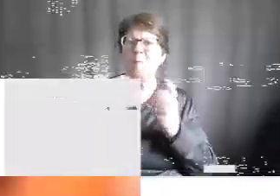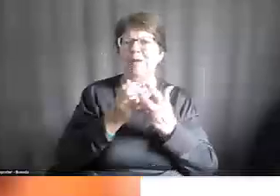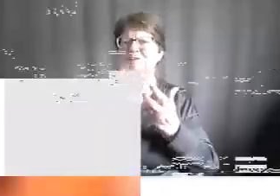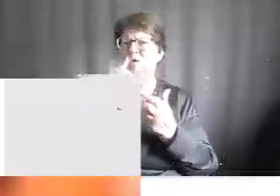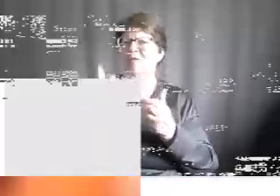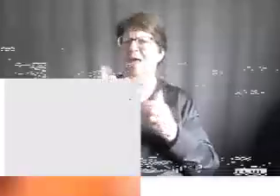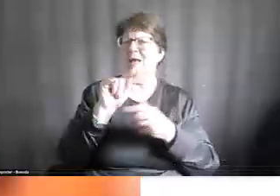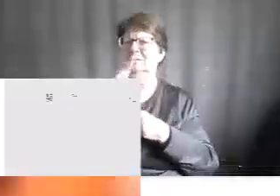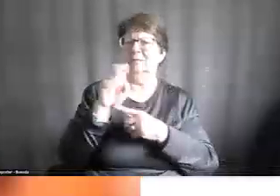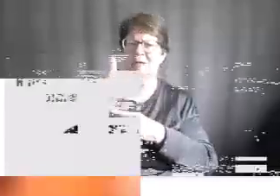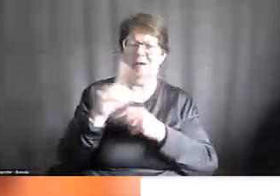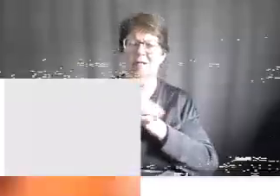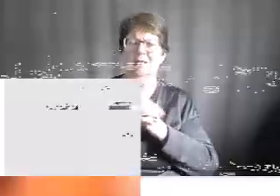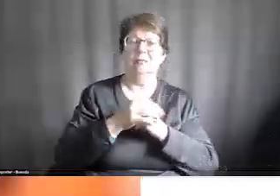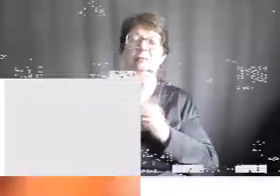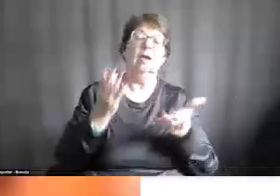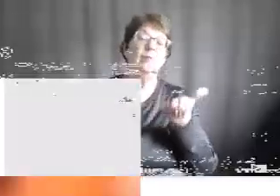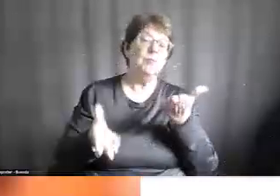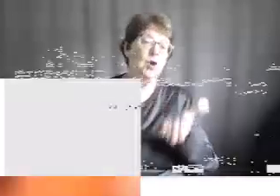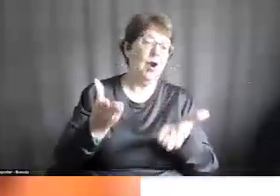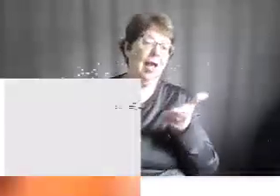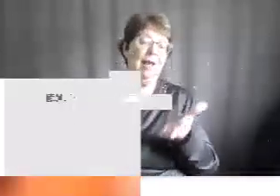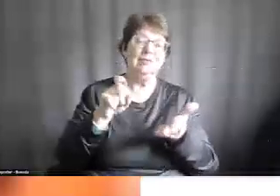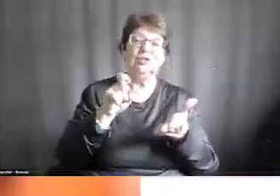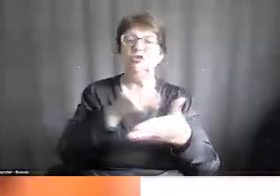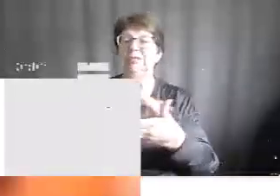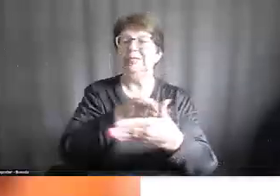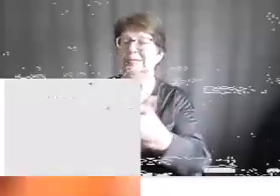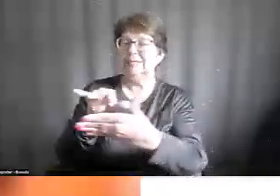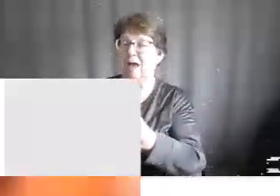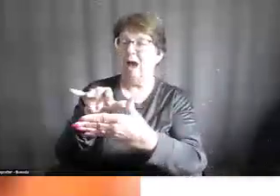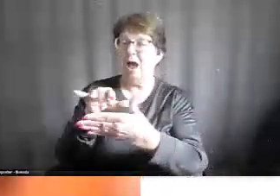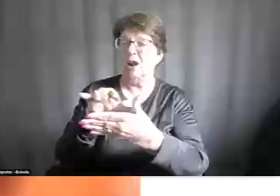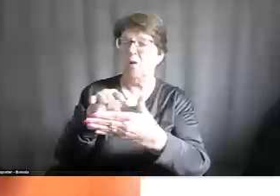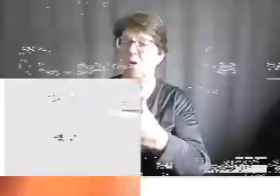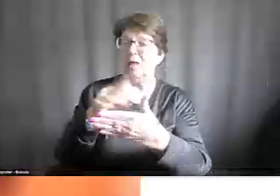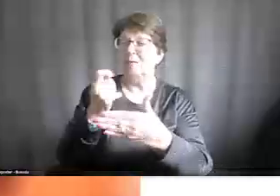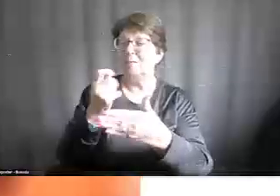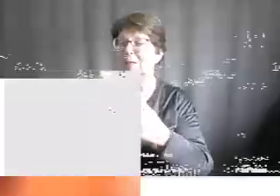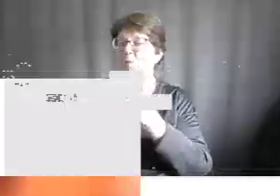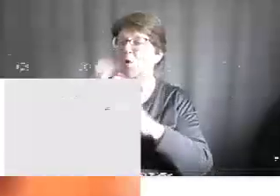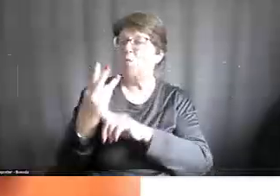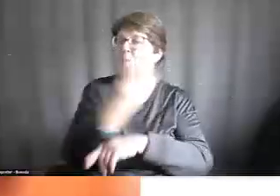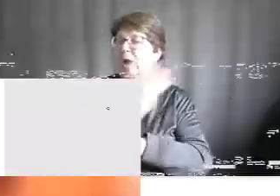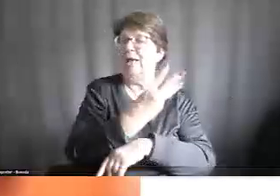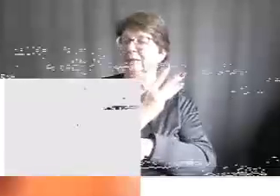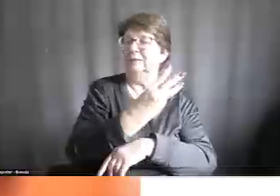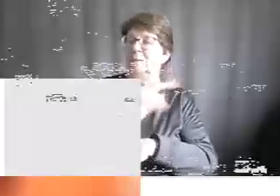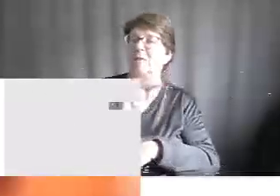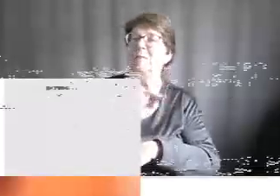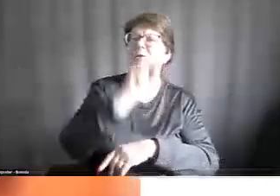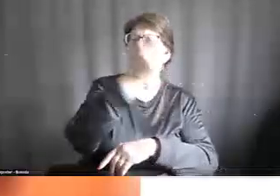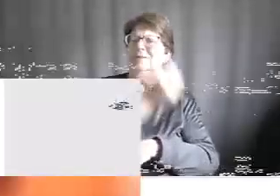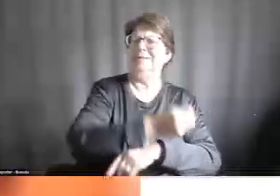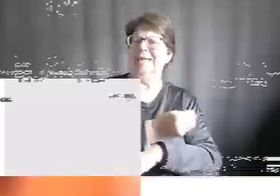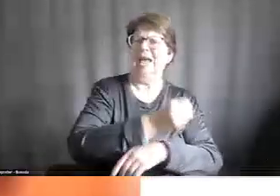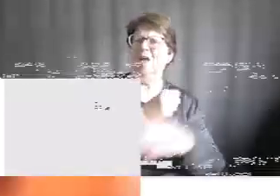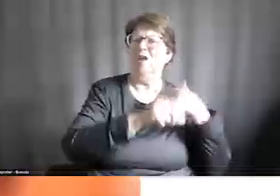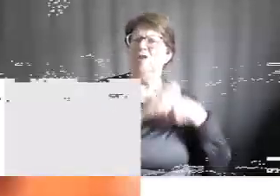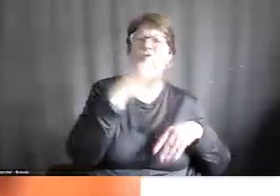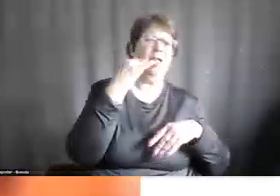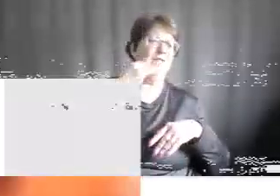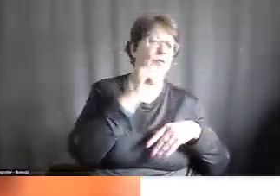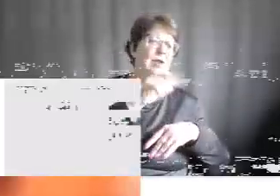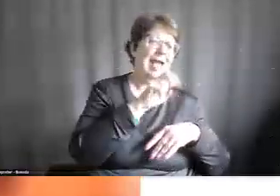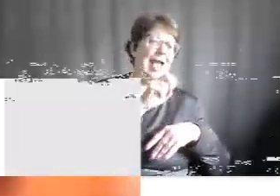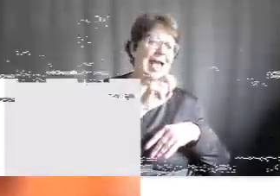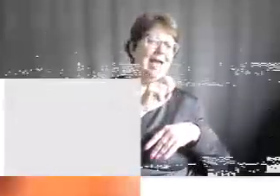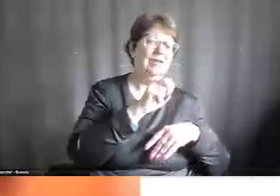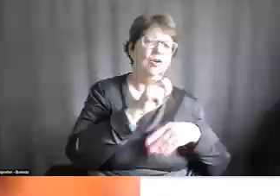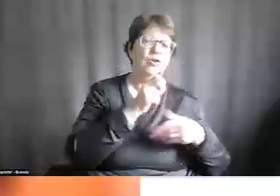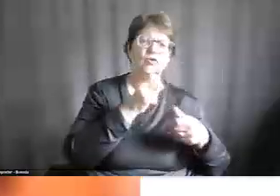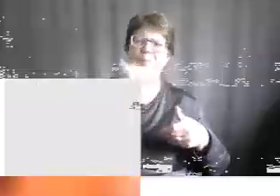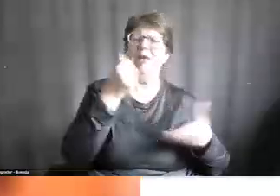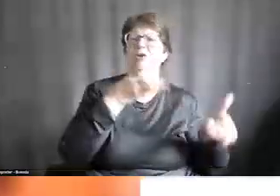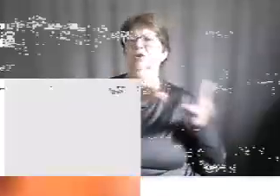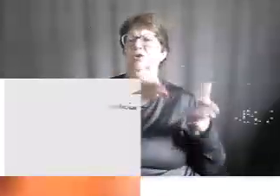Boardroom: Perhaps it should study going a little bit further west and be north-south under California Avenue Southwest to better serve the business district and align